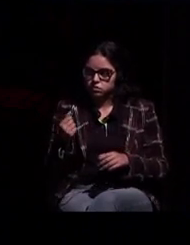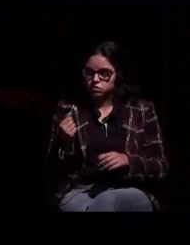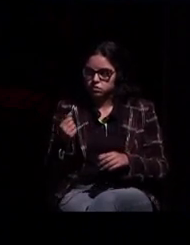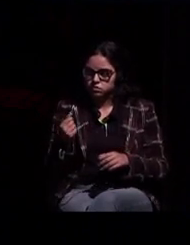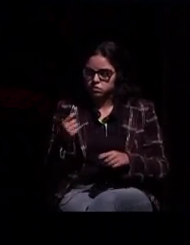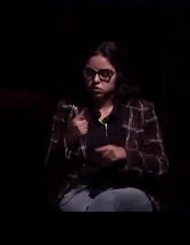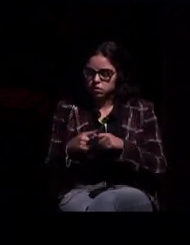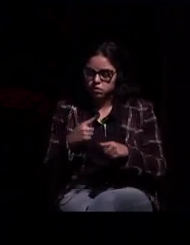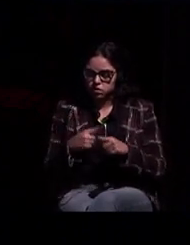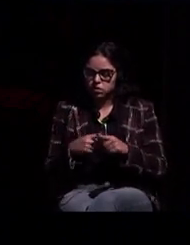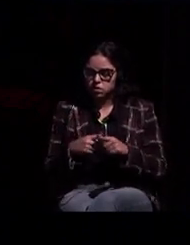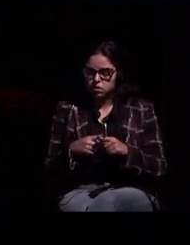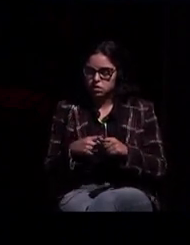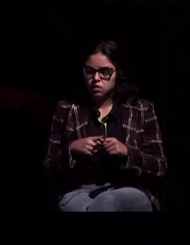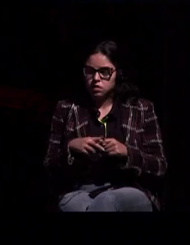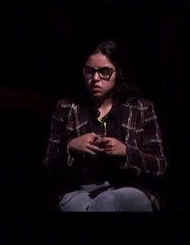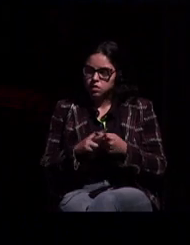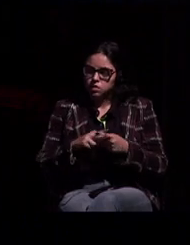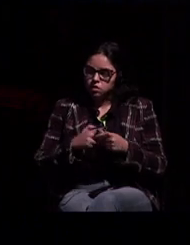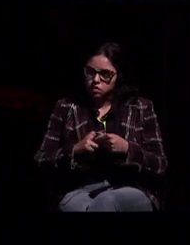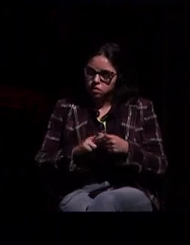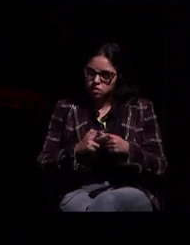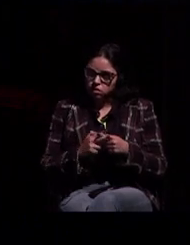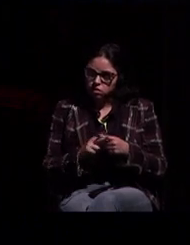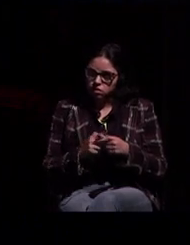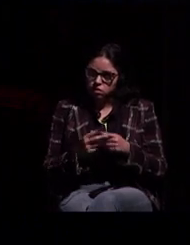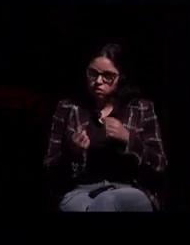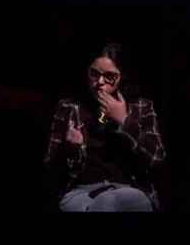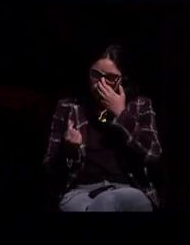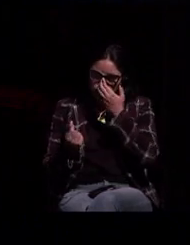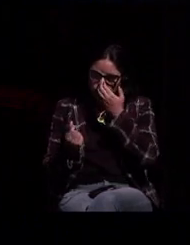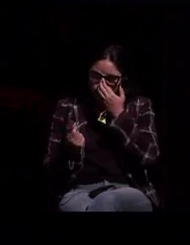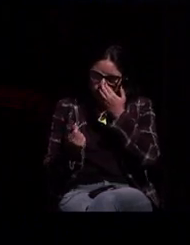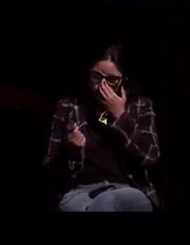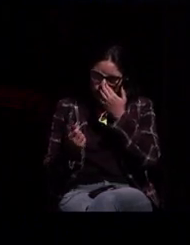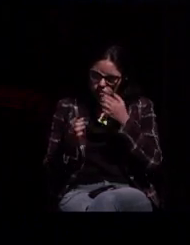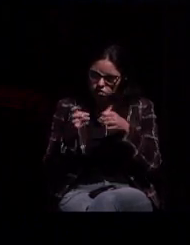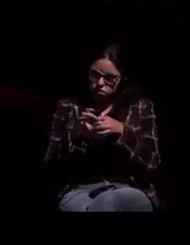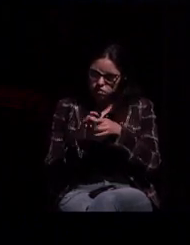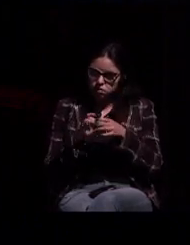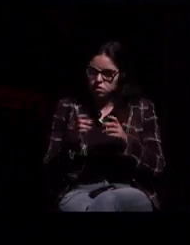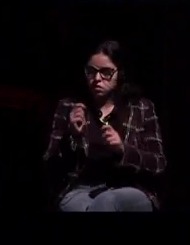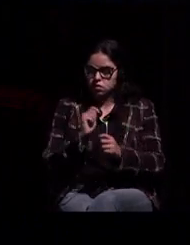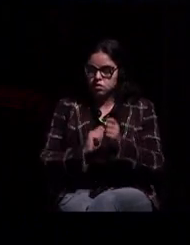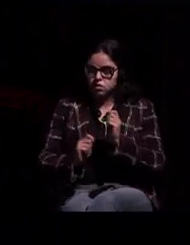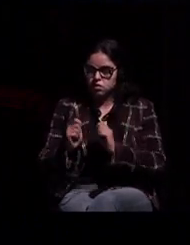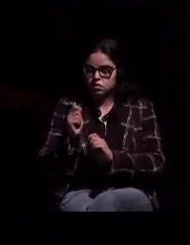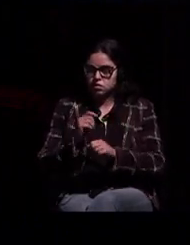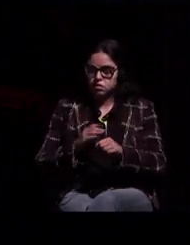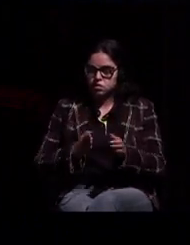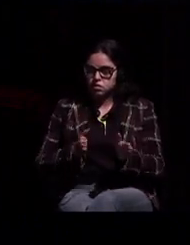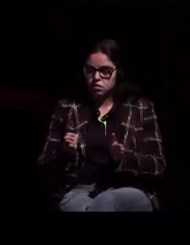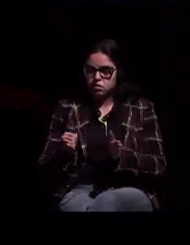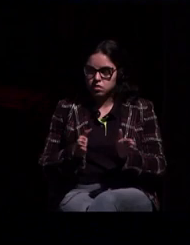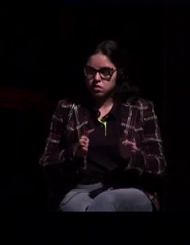are in collision route with the economic crisis and access to banks is not that easy, and even banks are full of bad assets